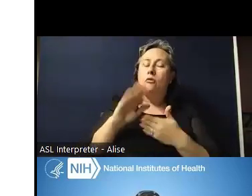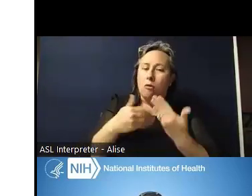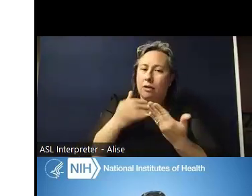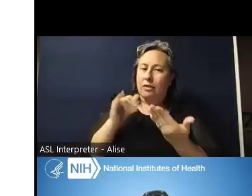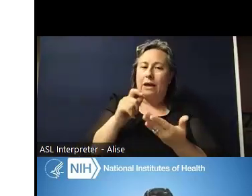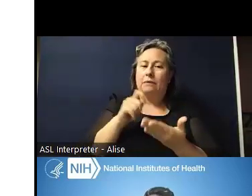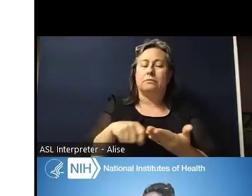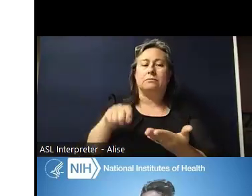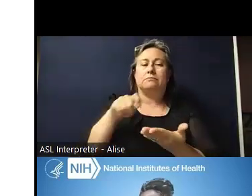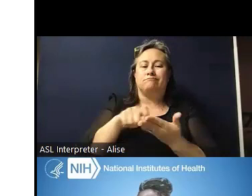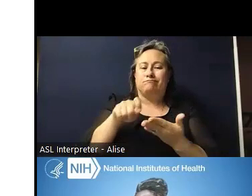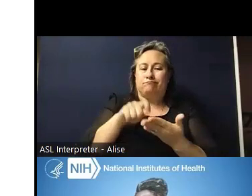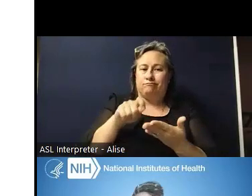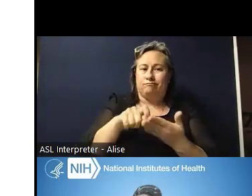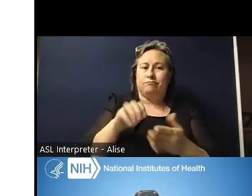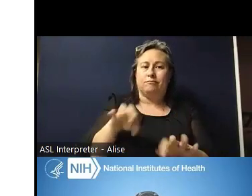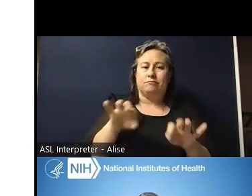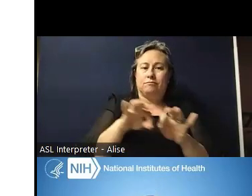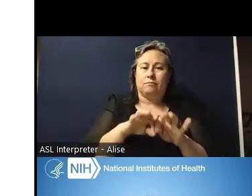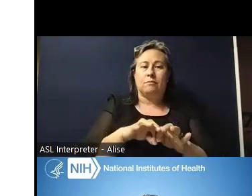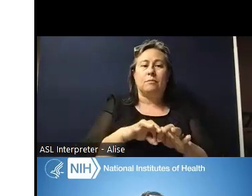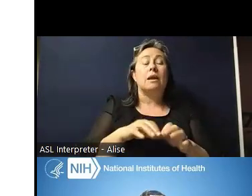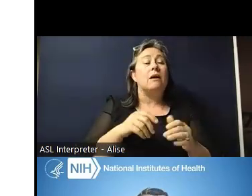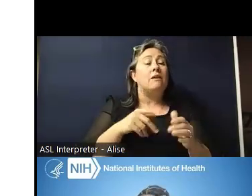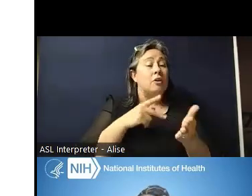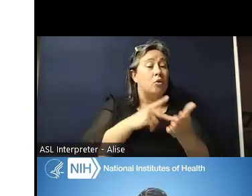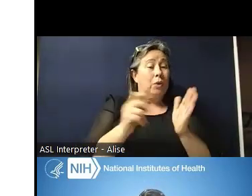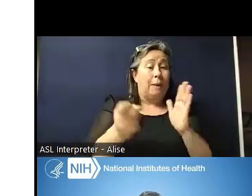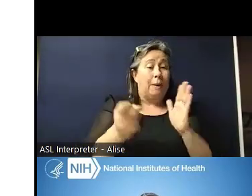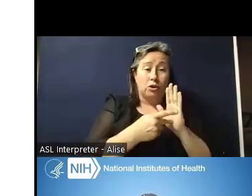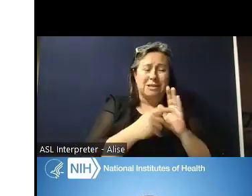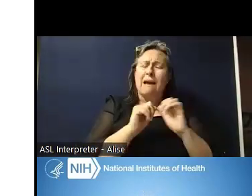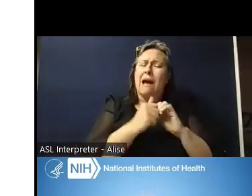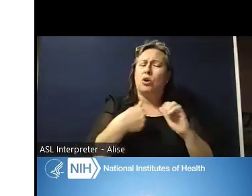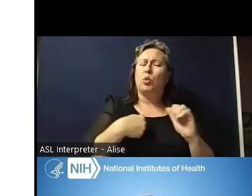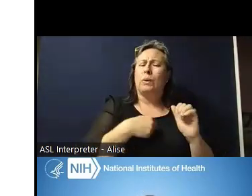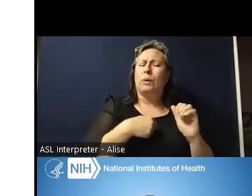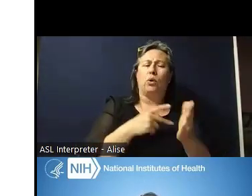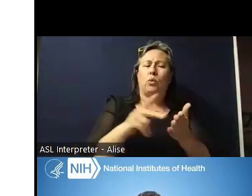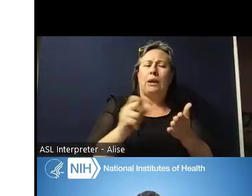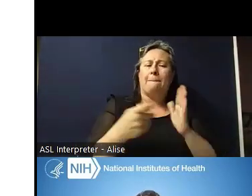Procedures on ways to file the reimbursement, how do we reimburse? What does that look like?